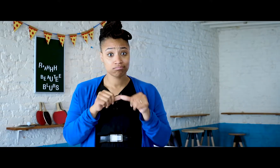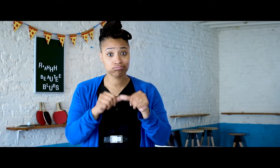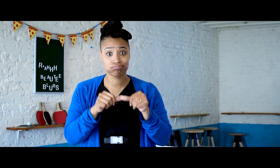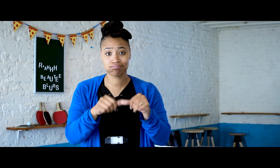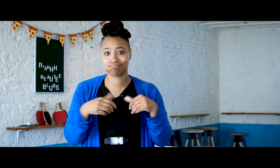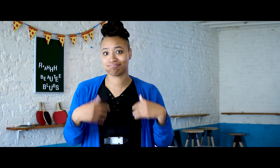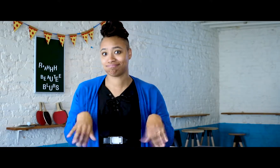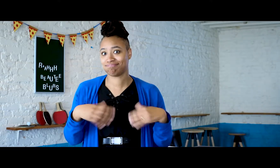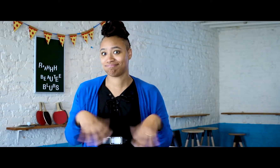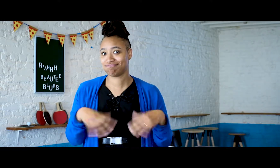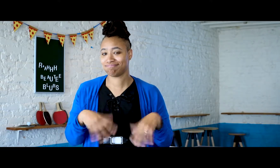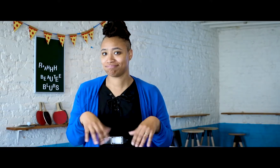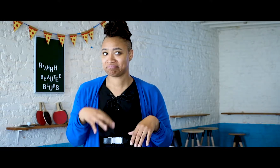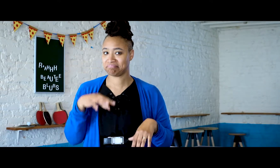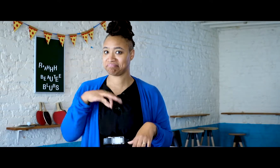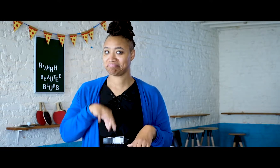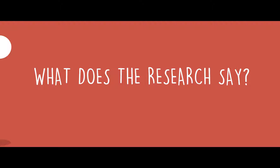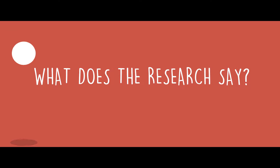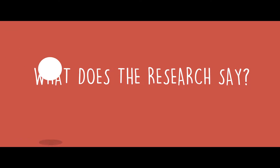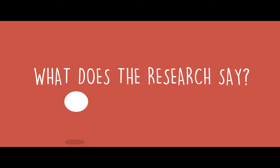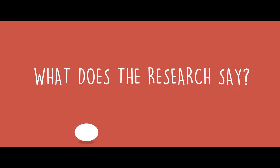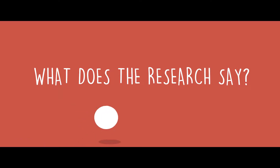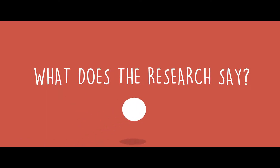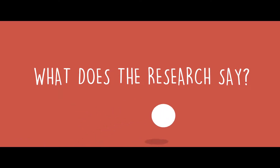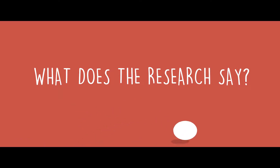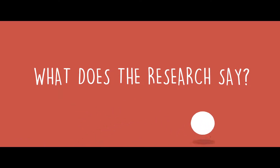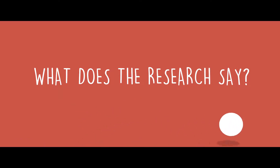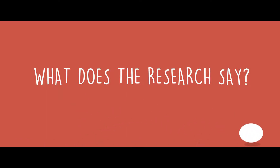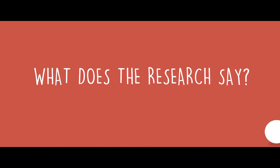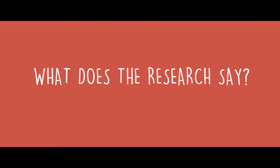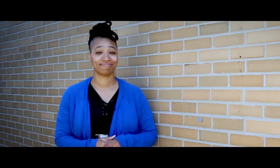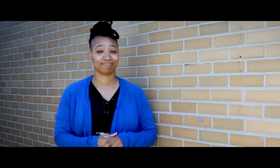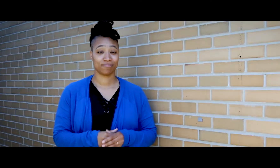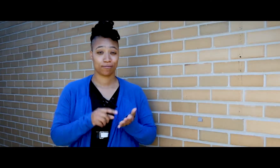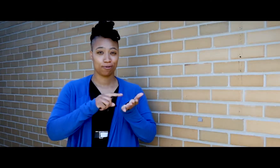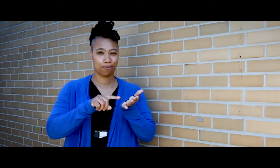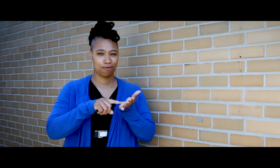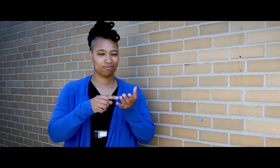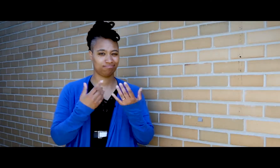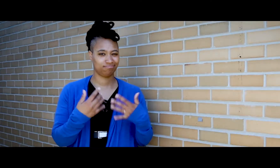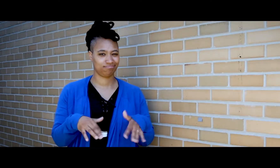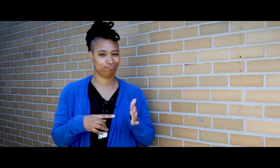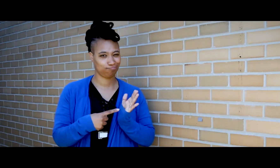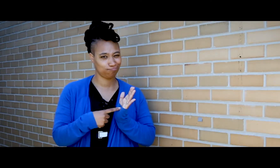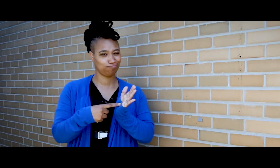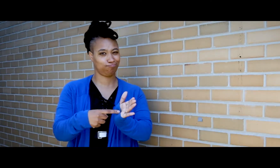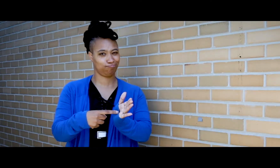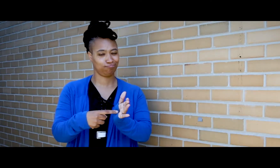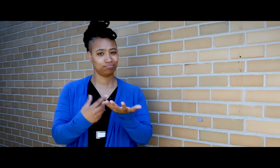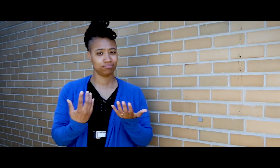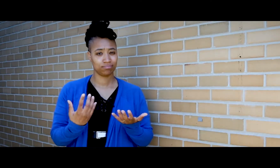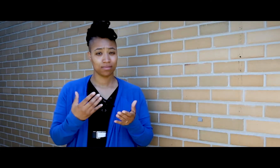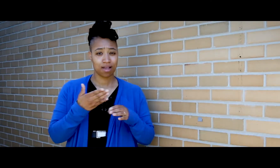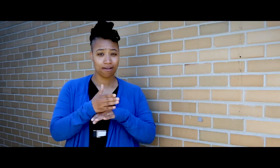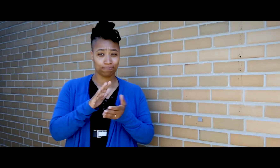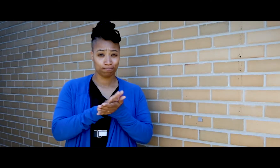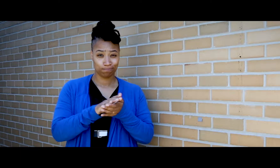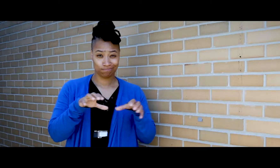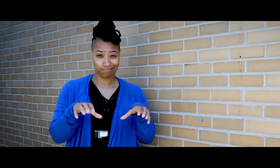types of activities have benefits. Research shows that involvement with after-school activities had positive impacts